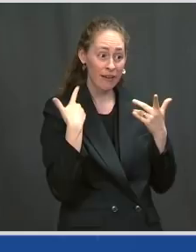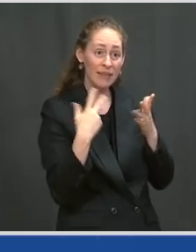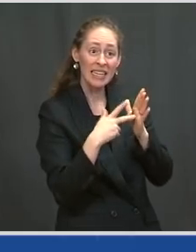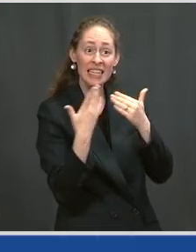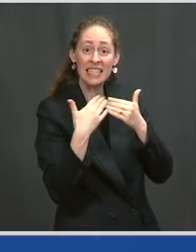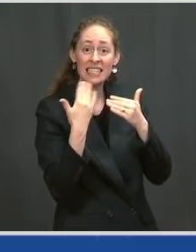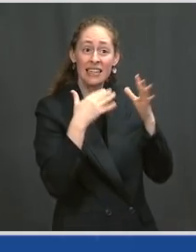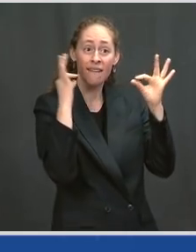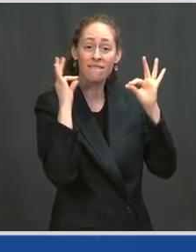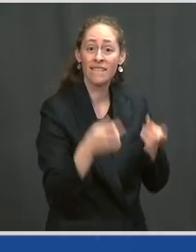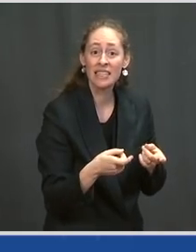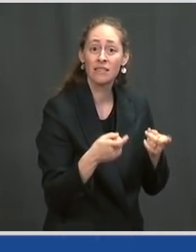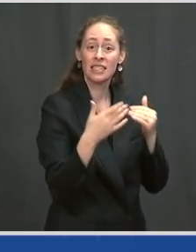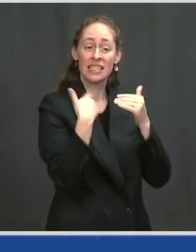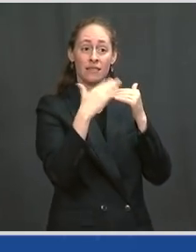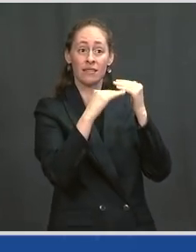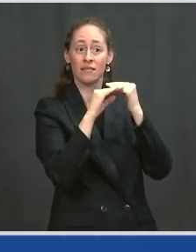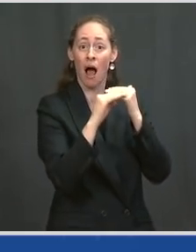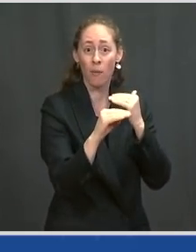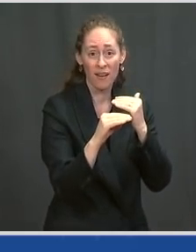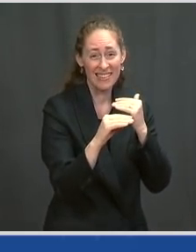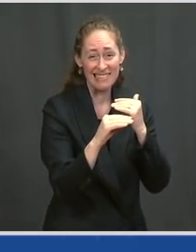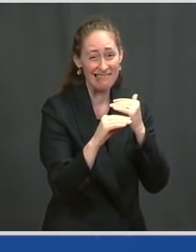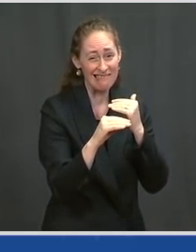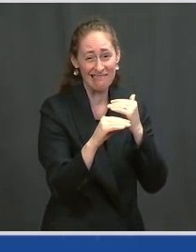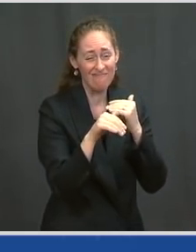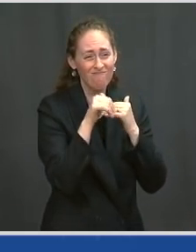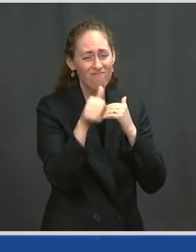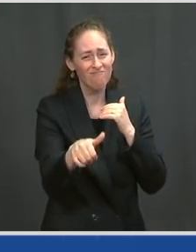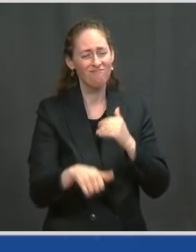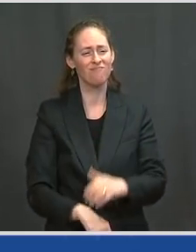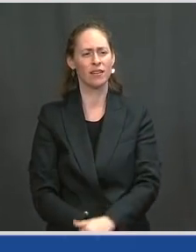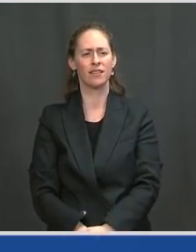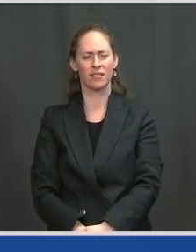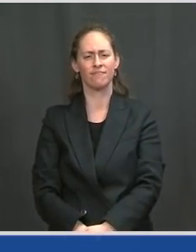Remember, 22 million Americans lost their jobs in this pandemic.